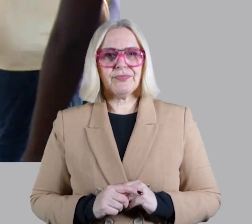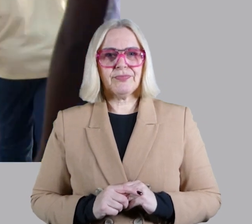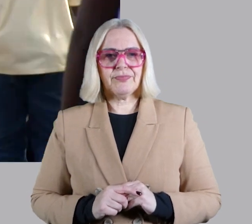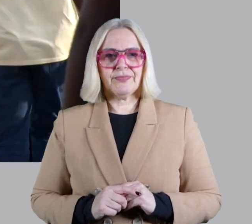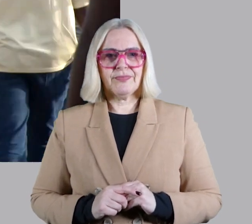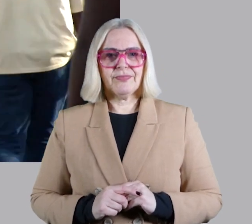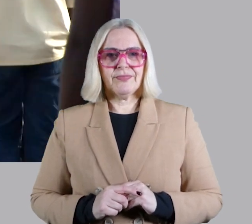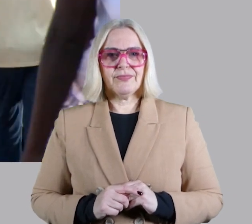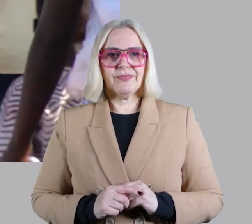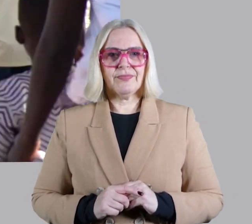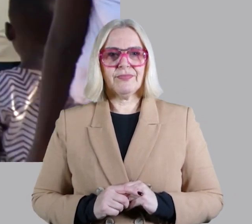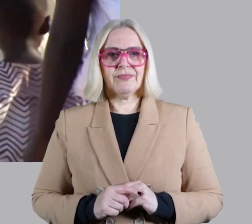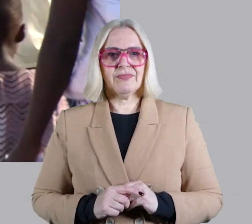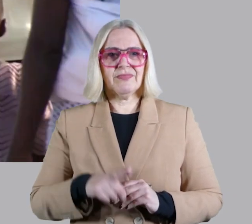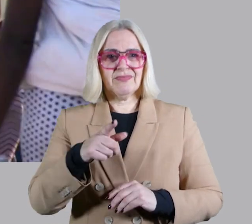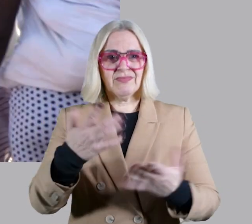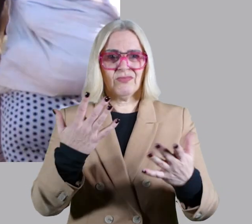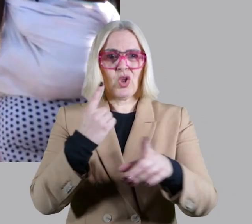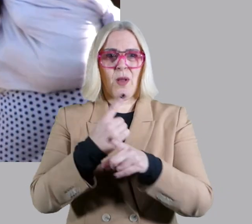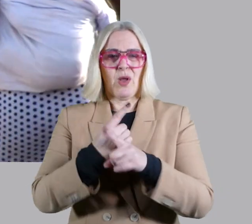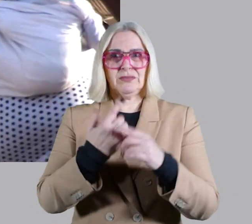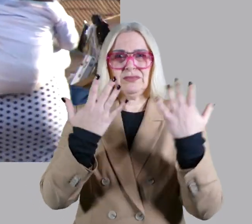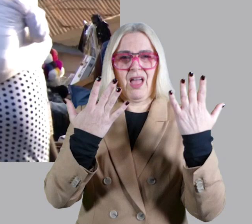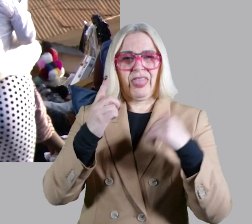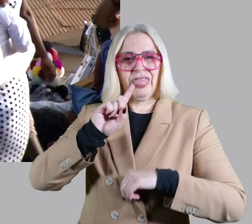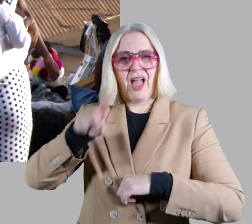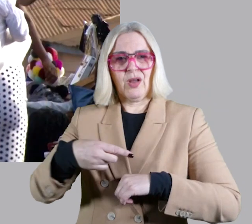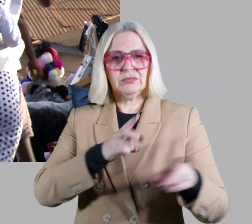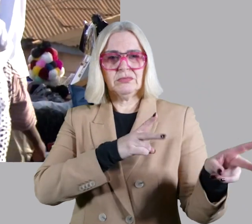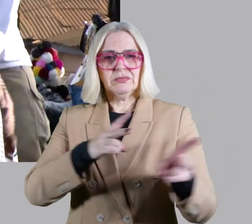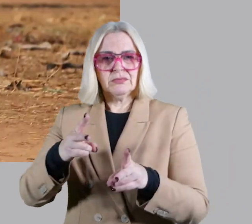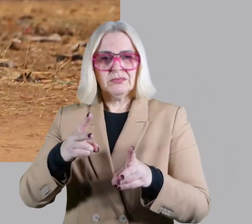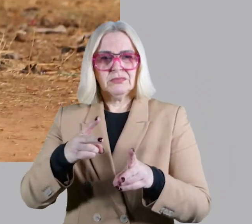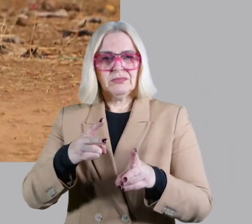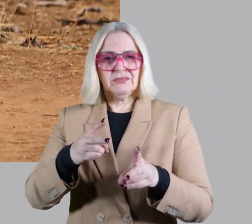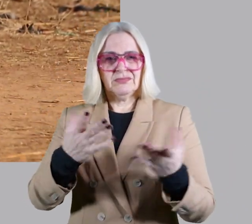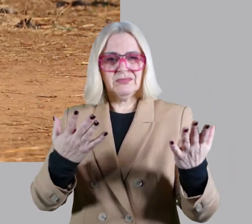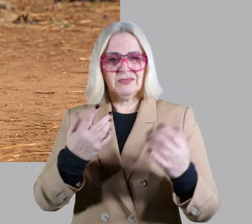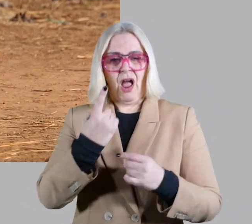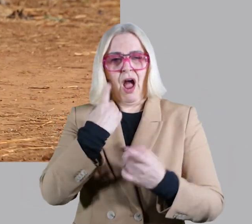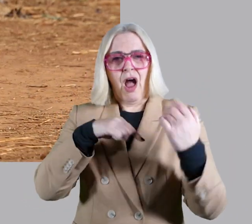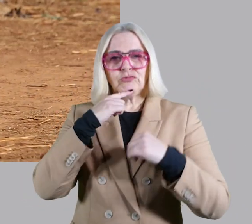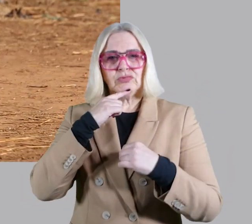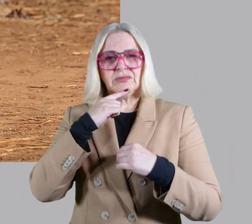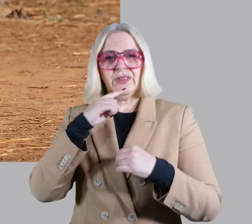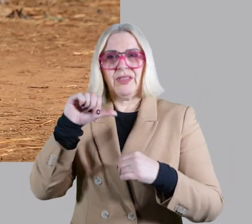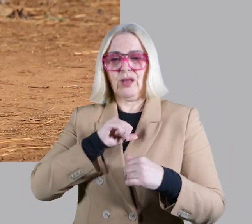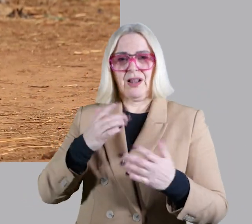You're talking 10,000 deaths per 100,000 live births. Just to give you a comparative,